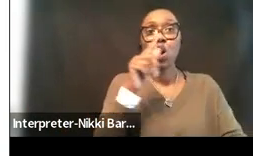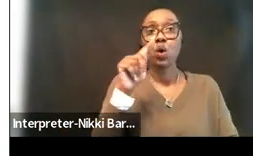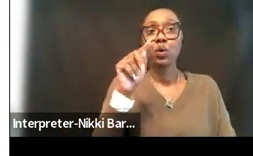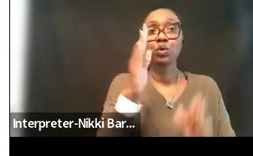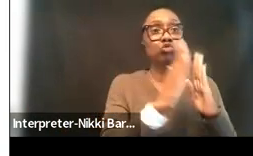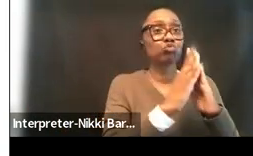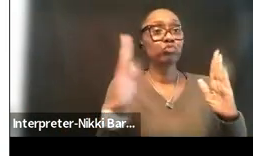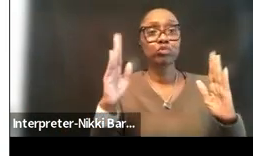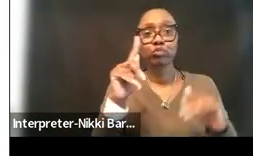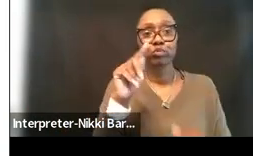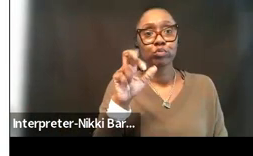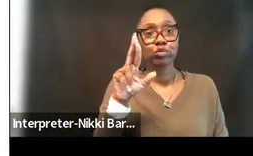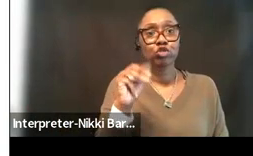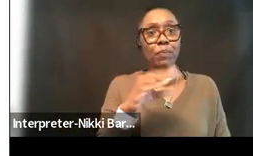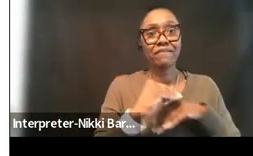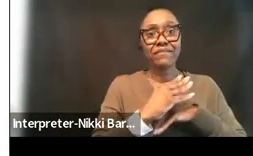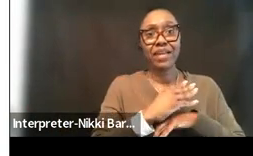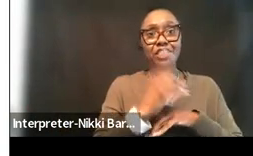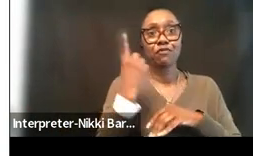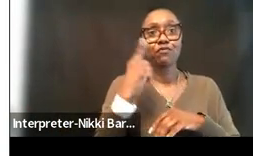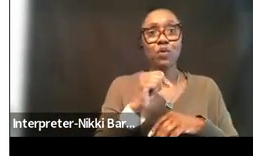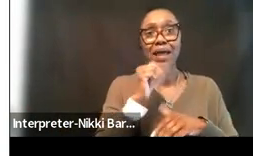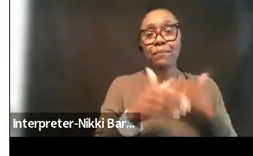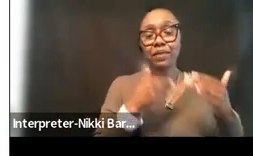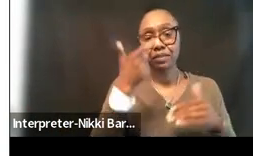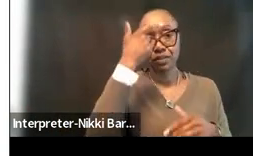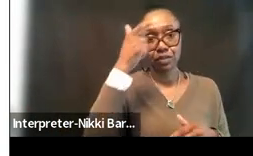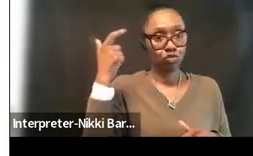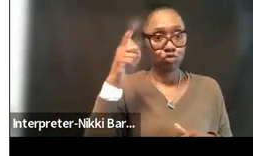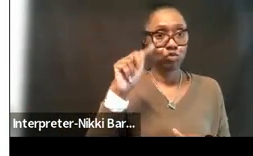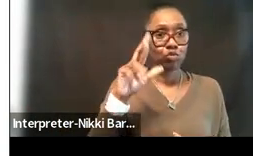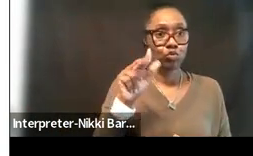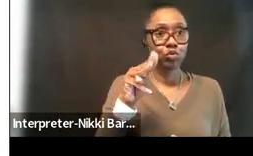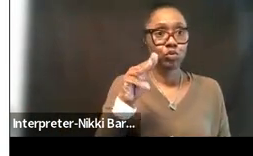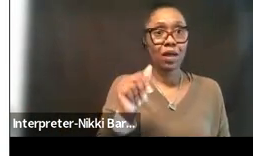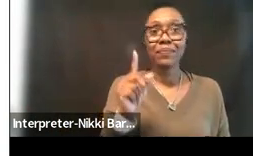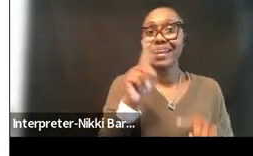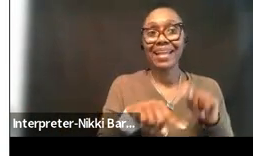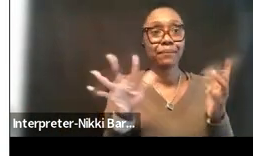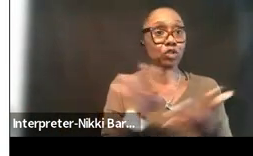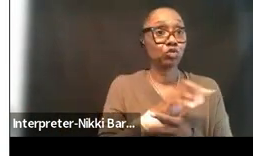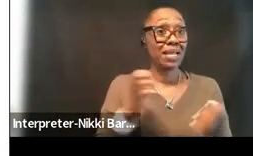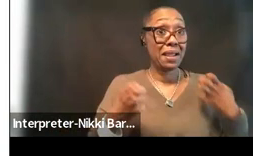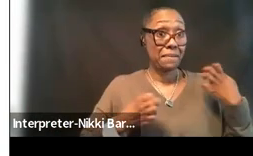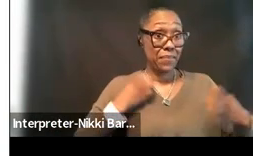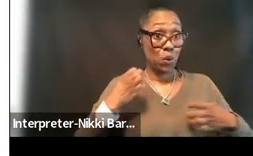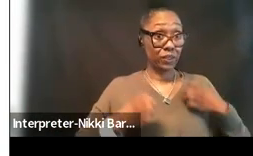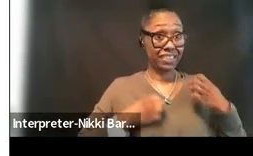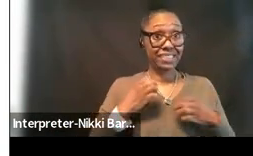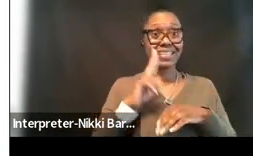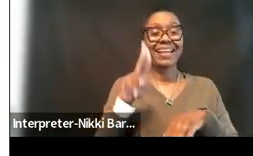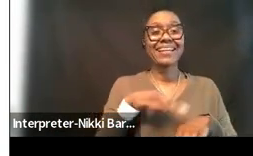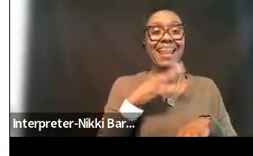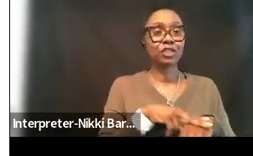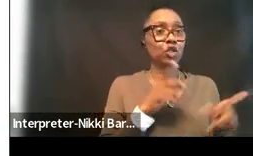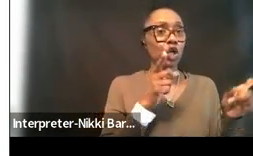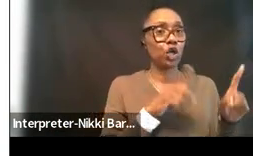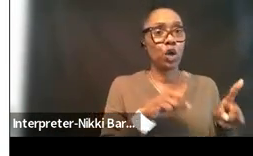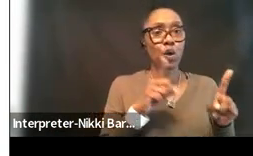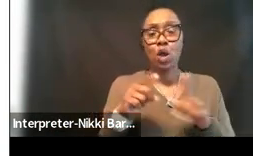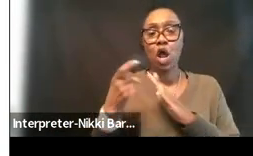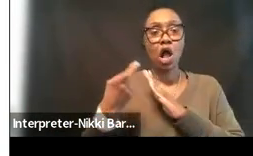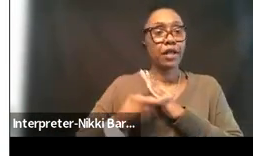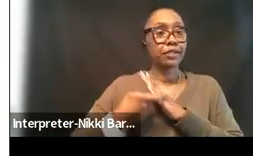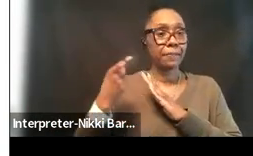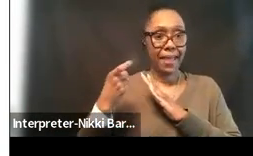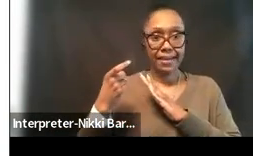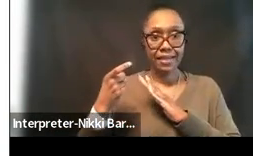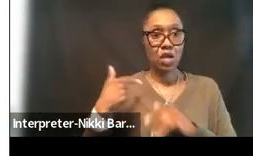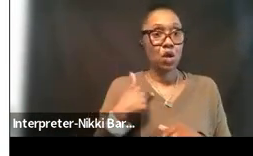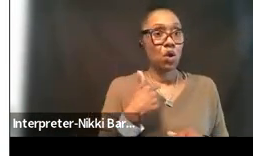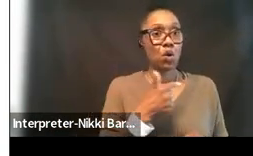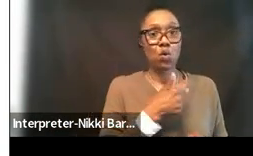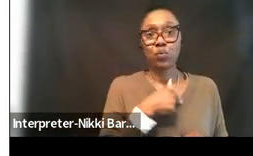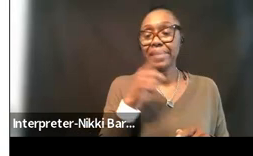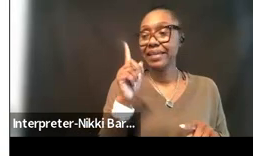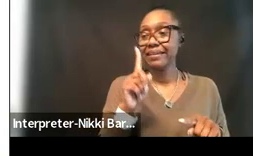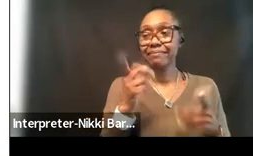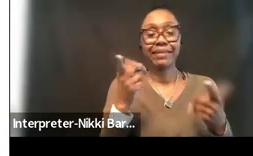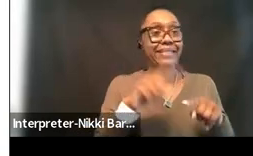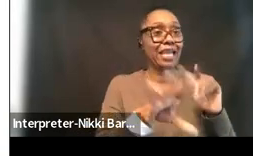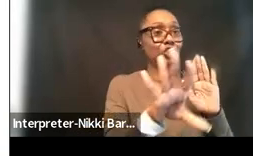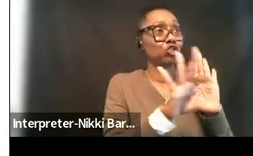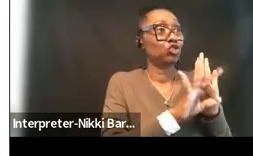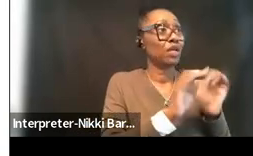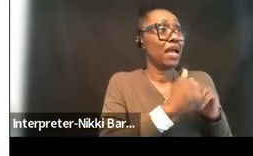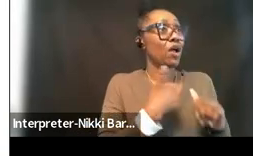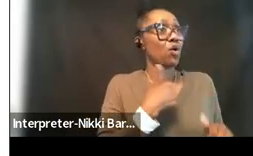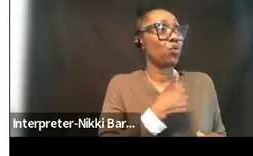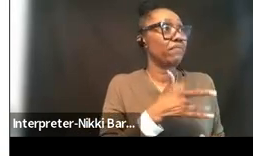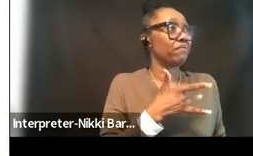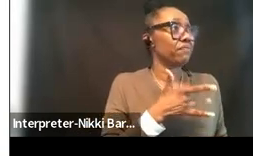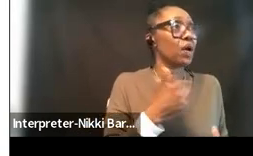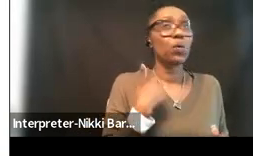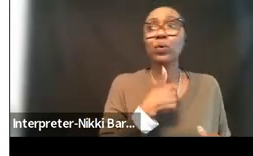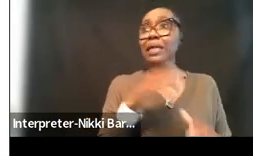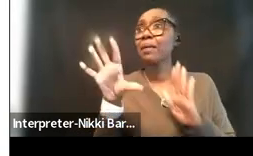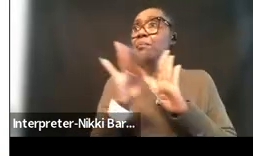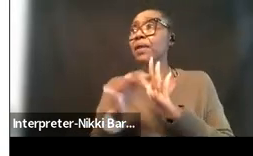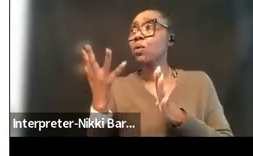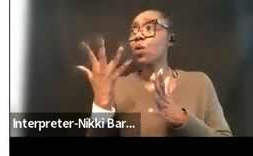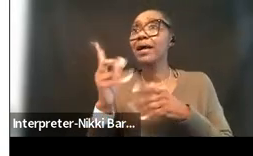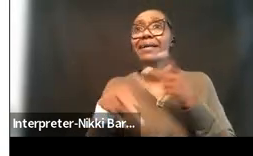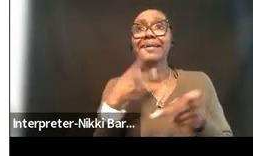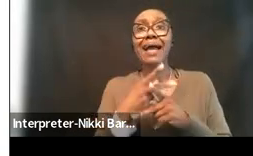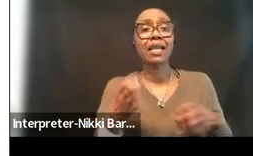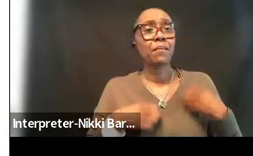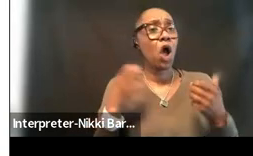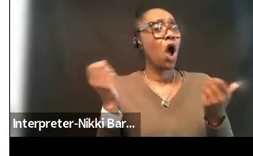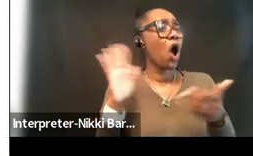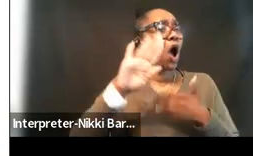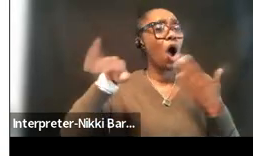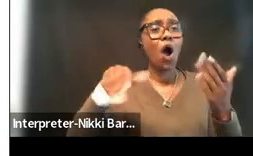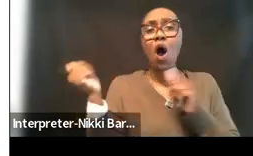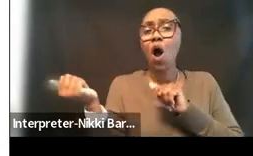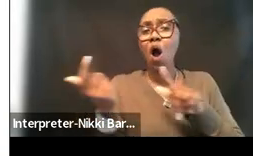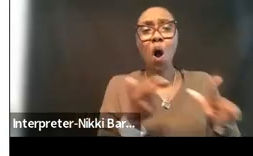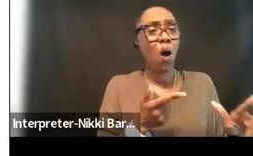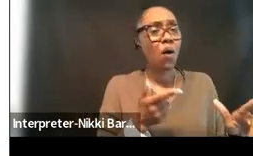That emotions are like matter. They cannot be destroyed. These emotions are naturally occurring and automatic. We do not choose how we get to feel about something.